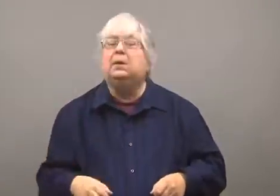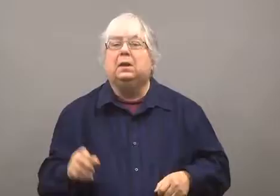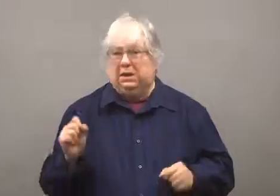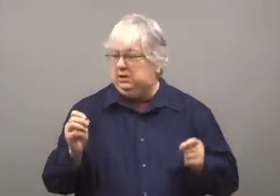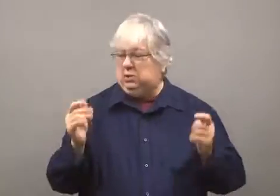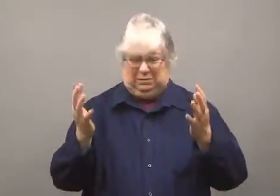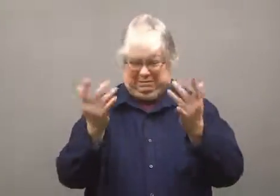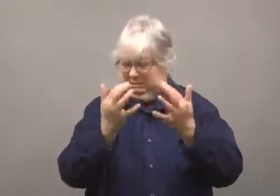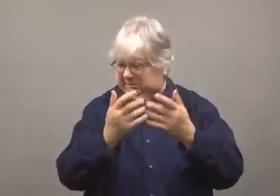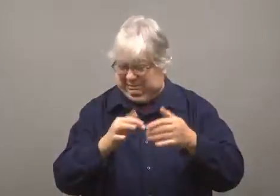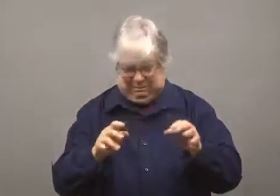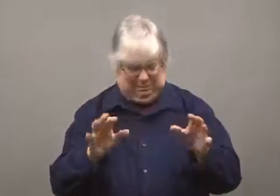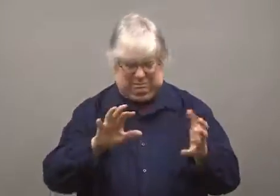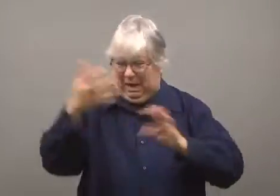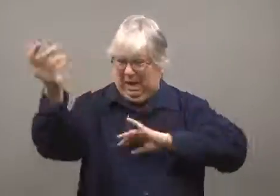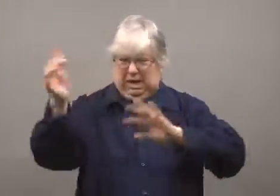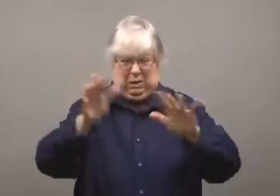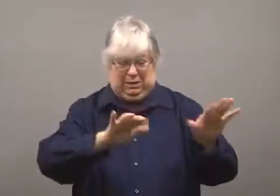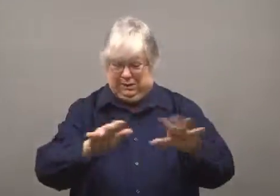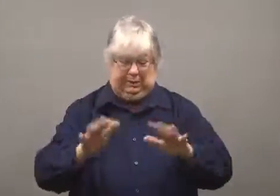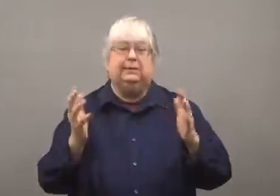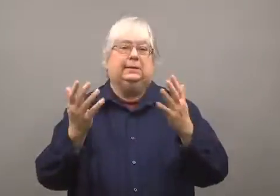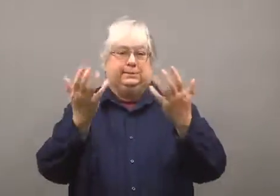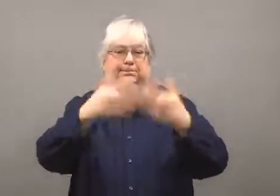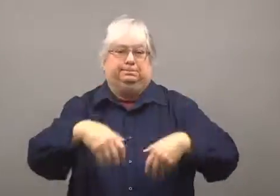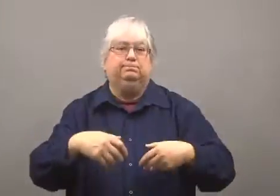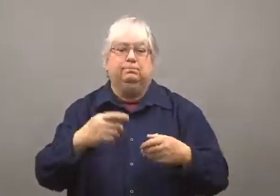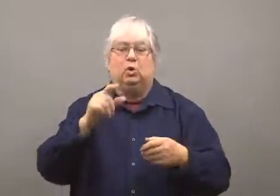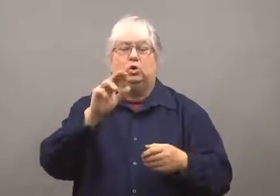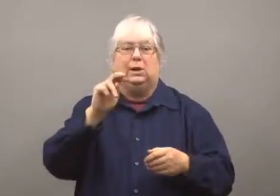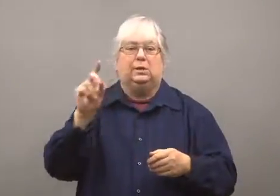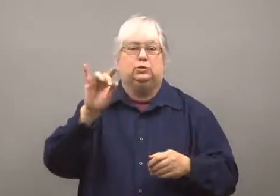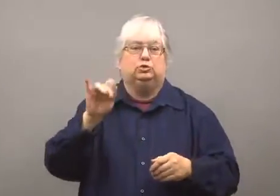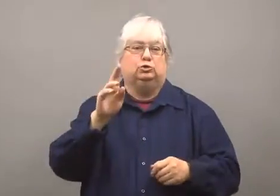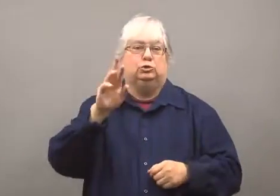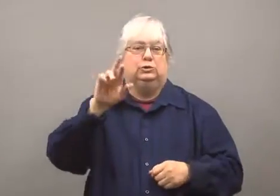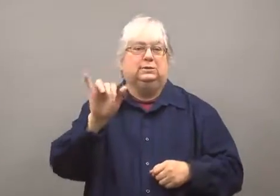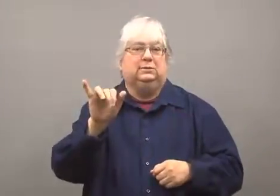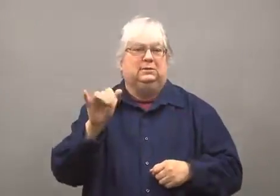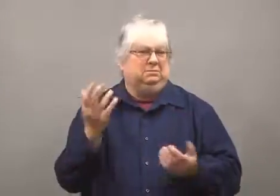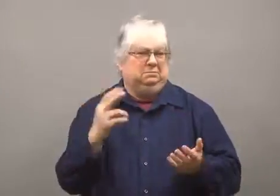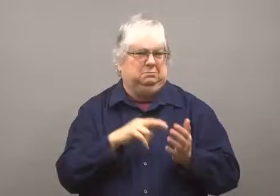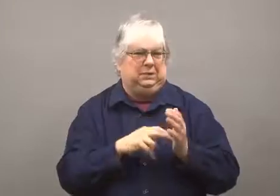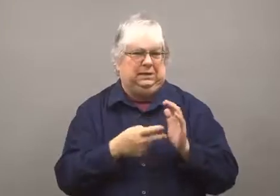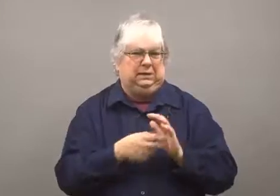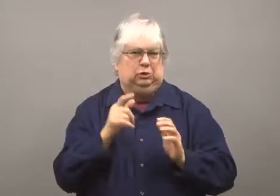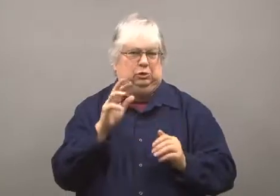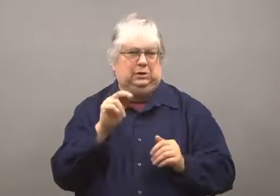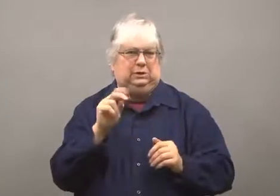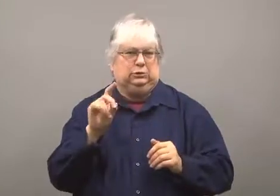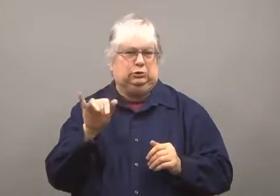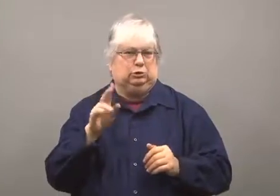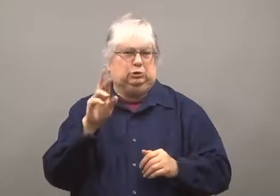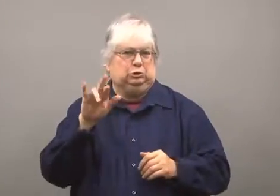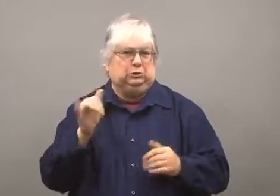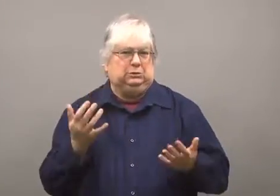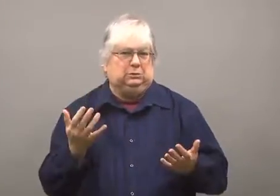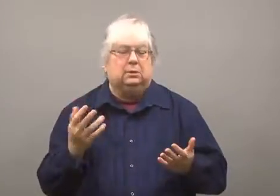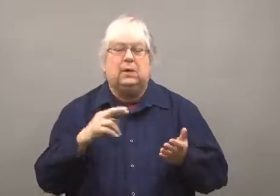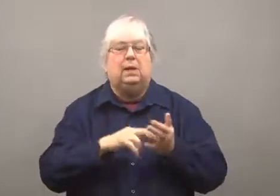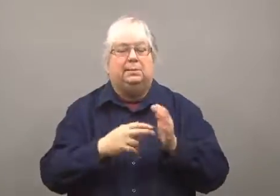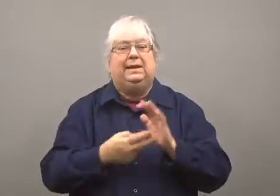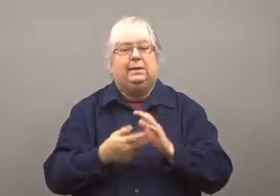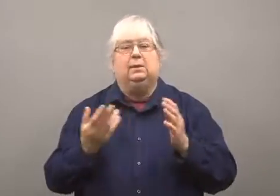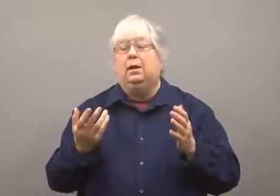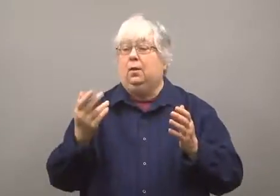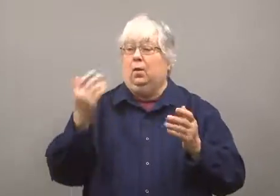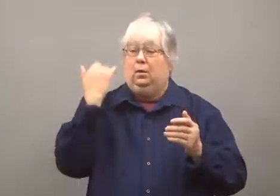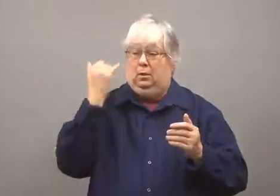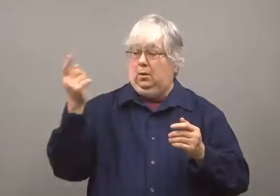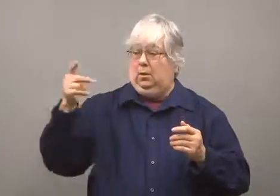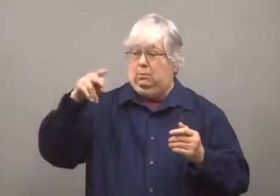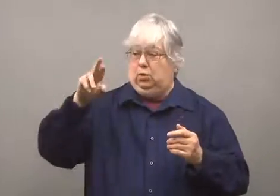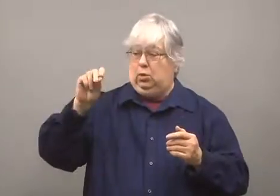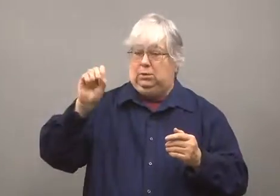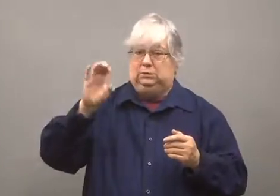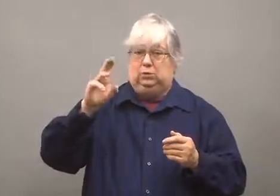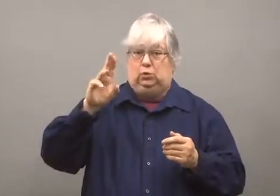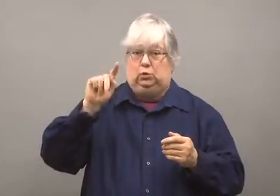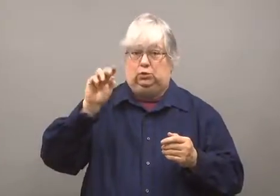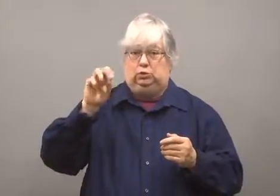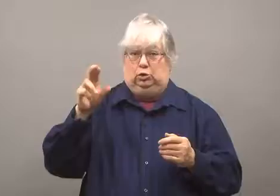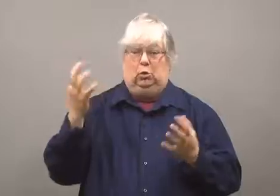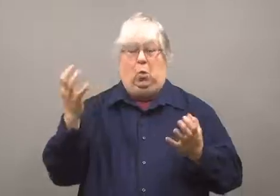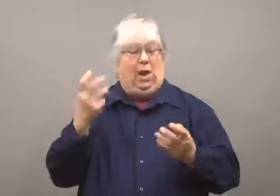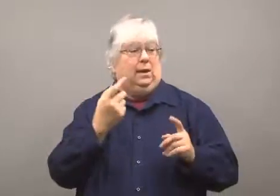After all the disruption, a grand jury was convened.